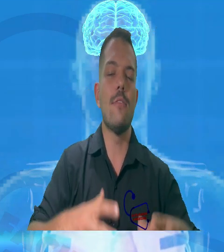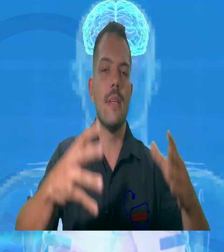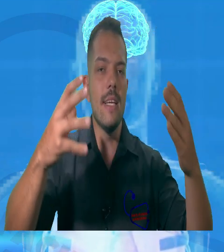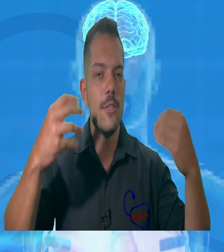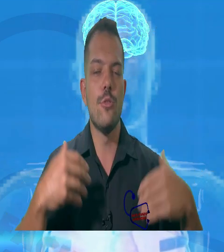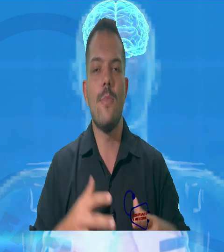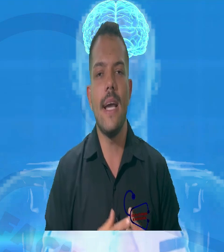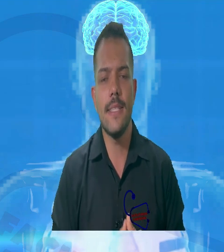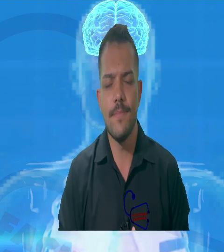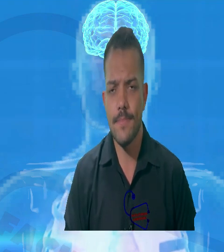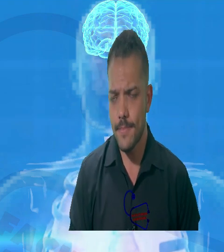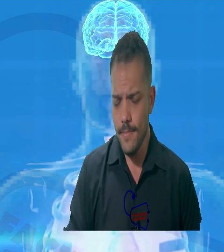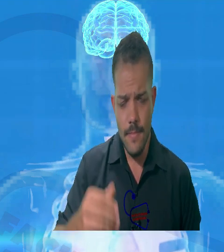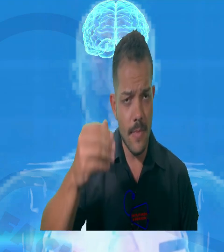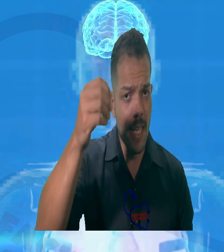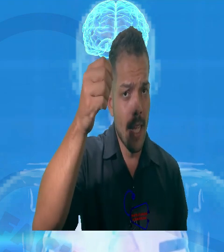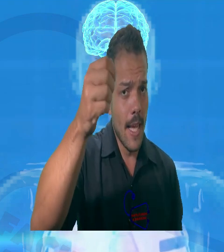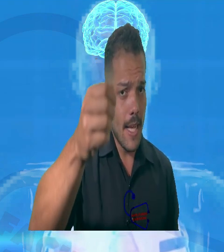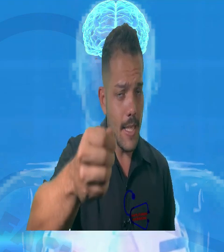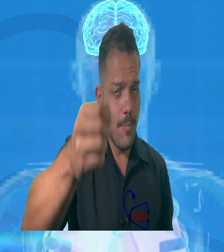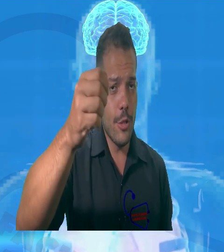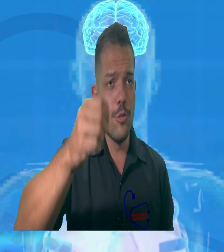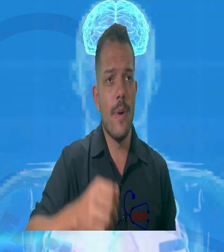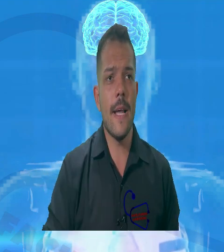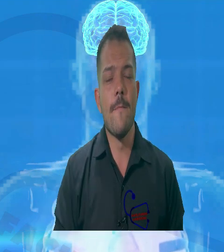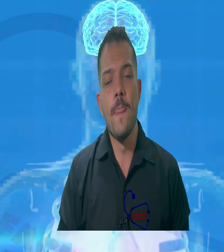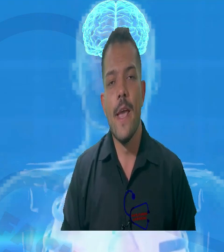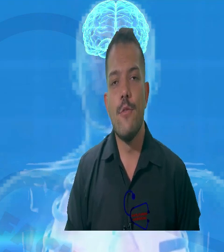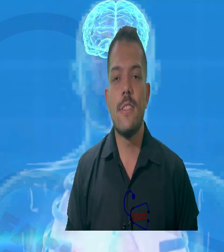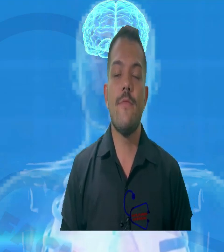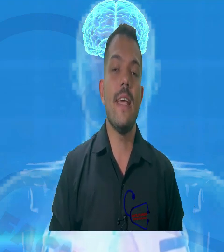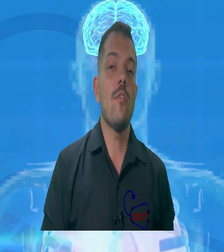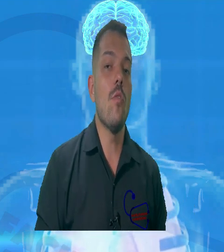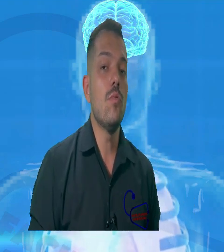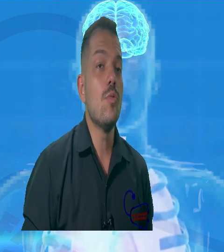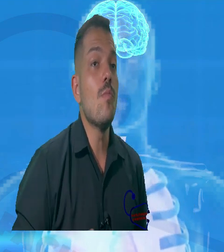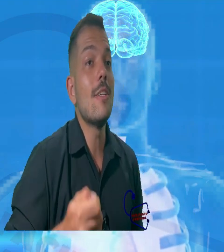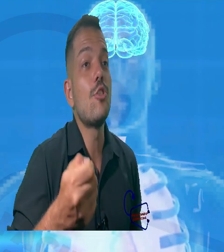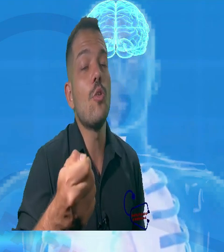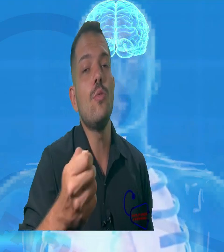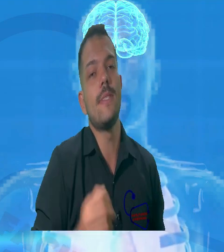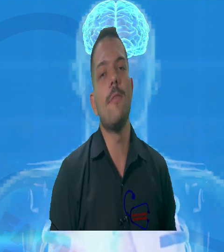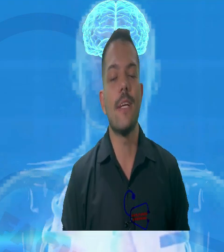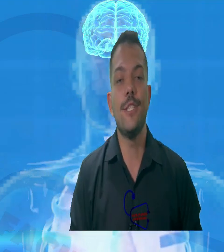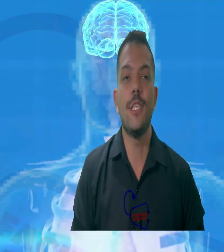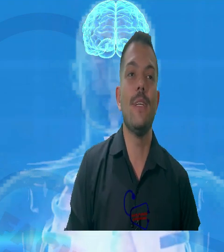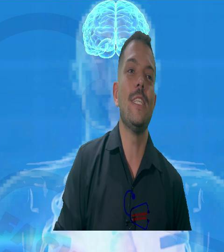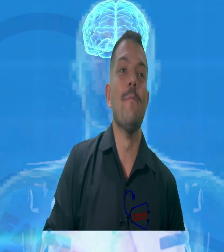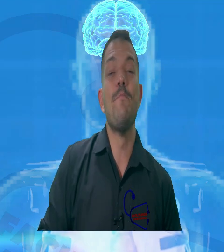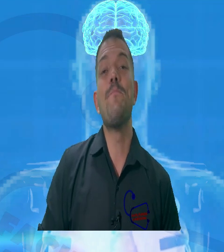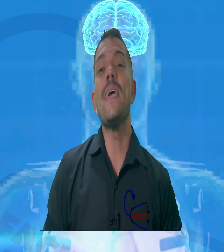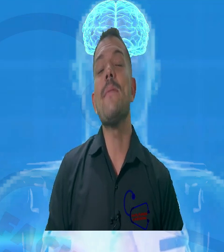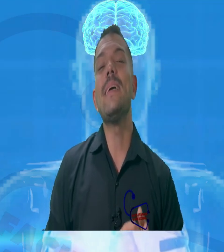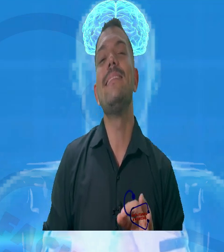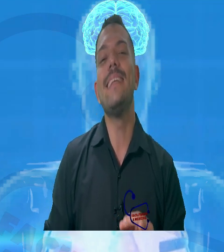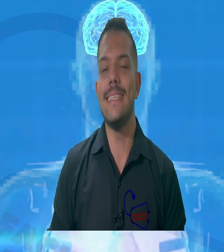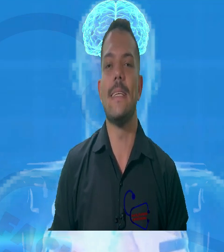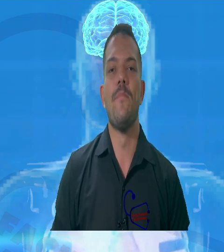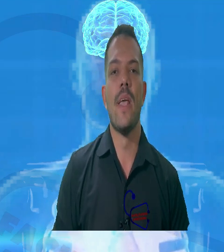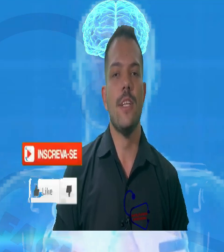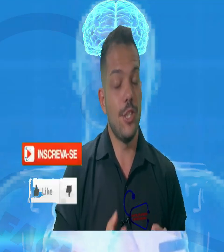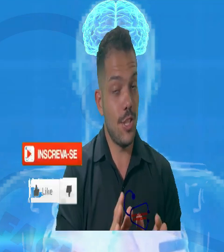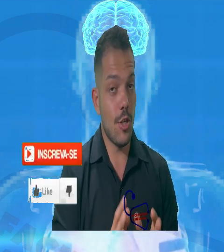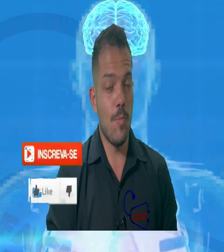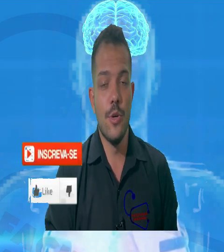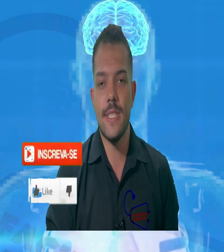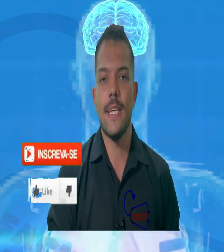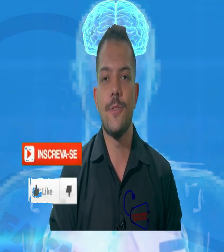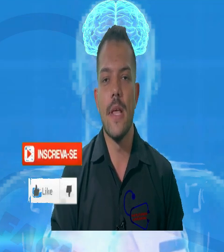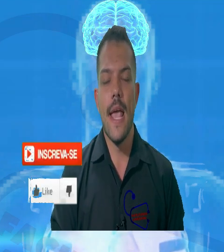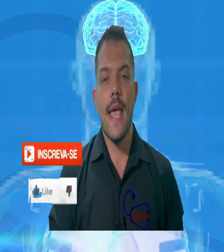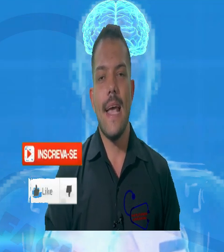there and everything, and after the shower you come with a solution that we called 5% permethrin This